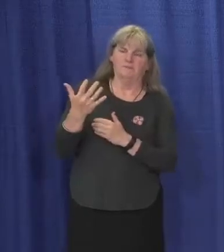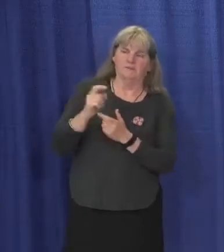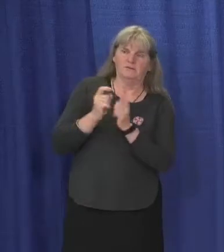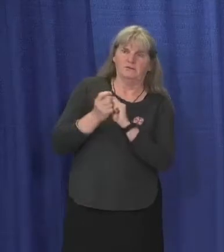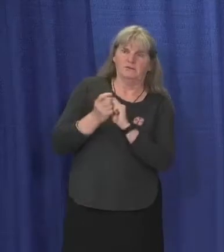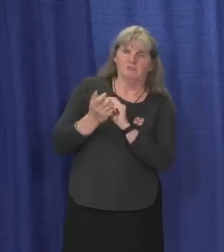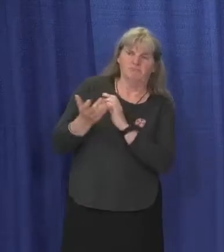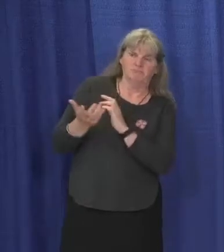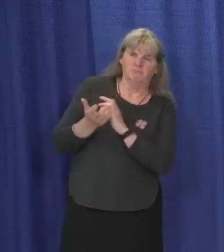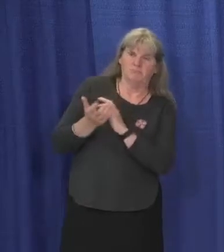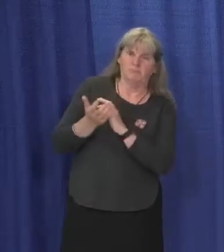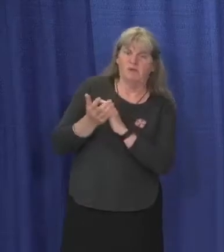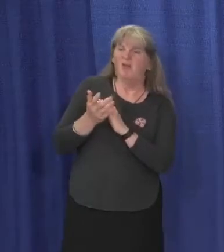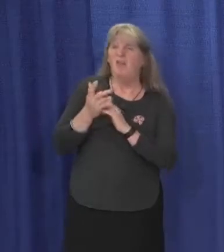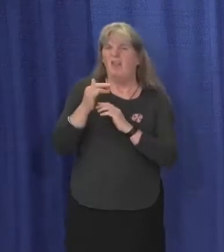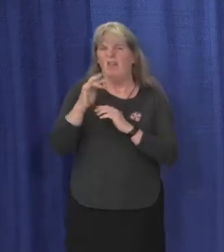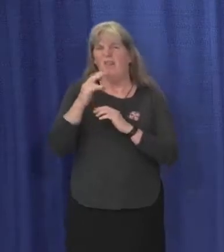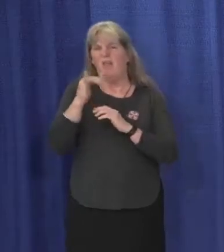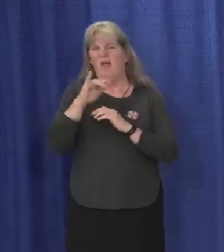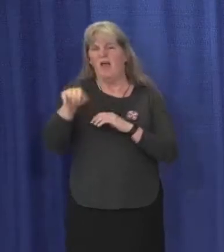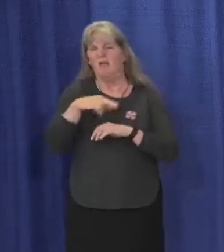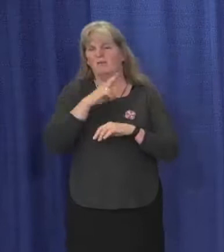revision. And it is a standard way we